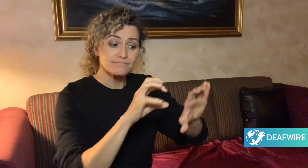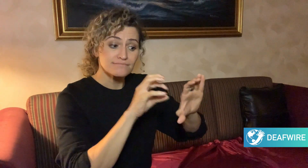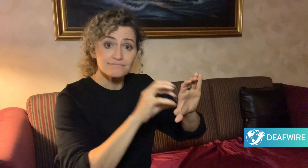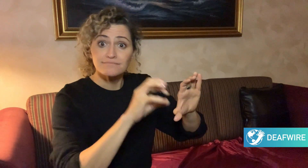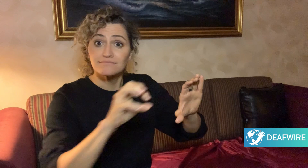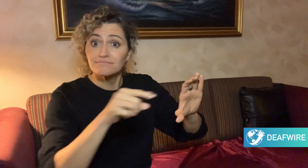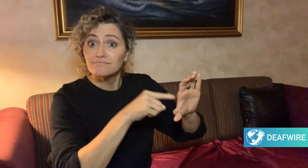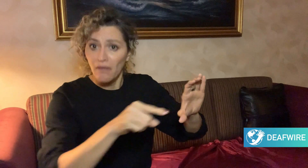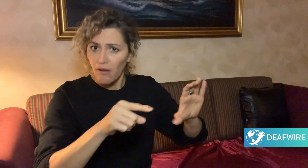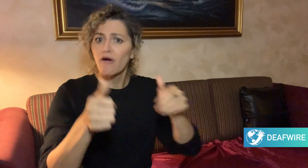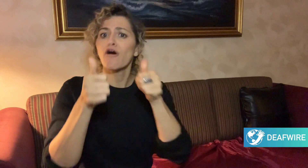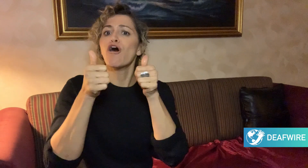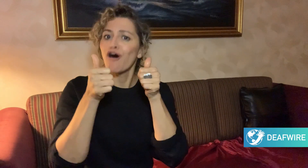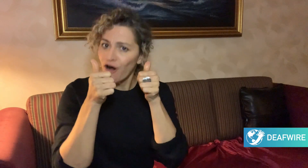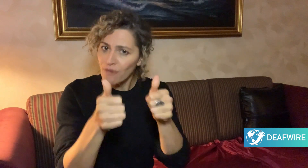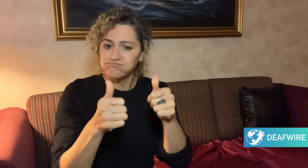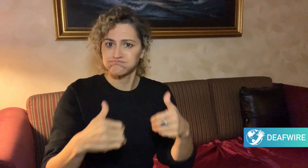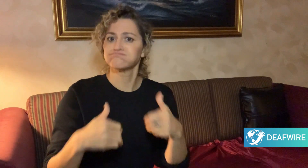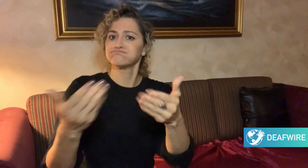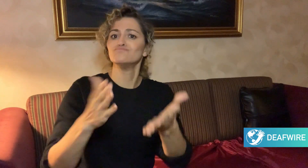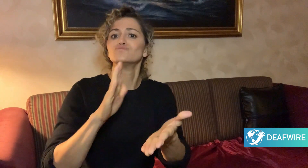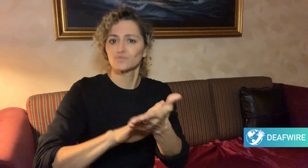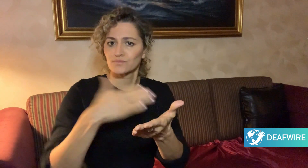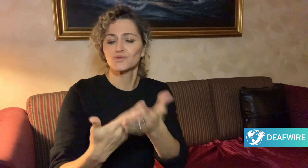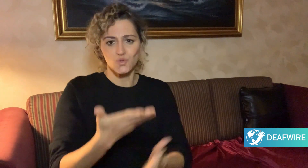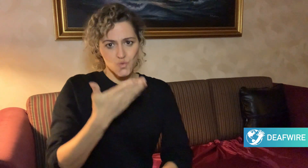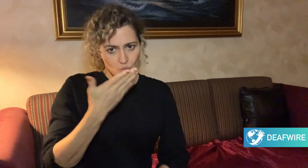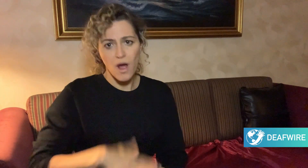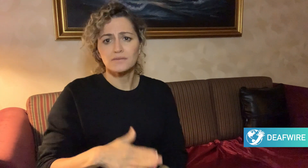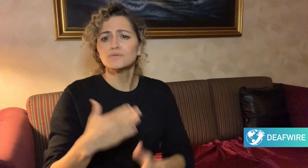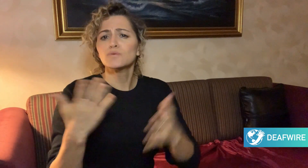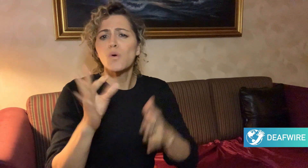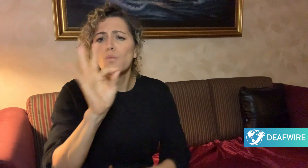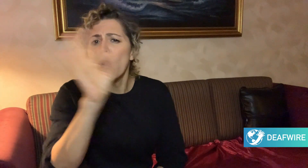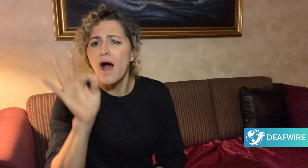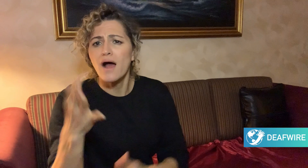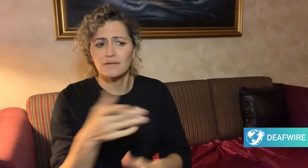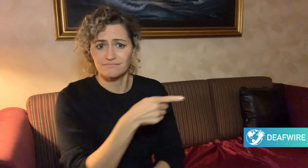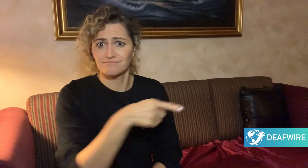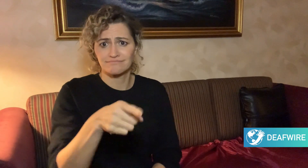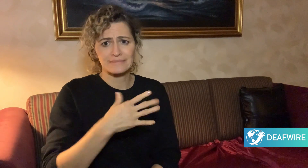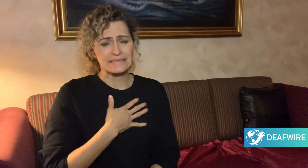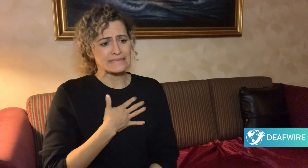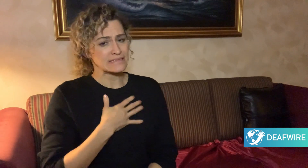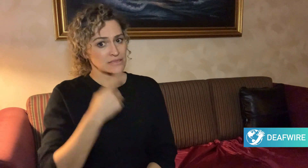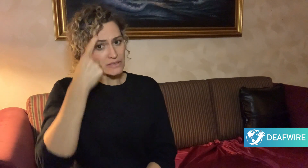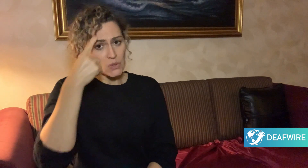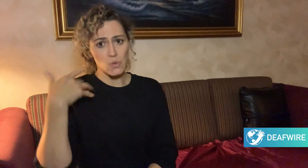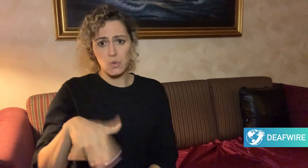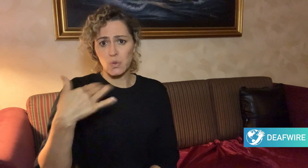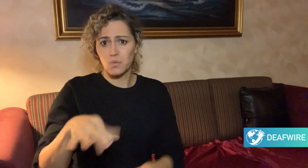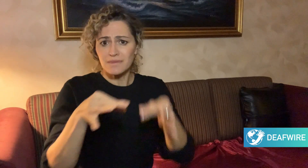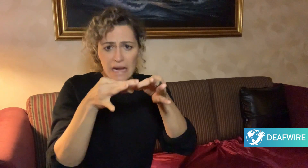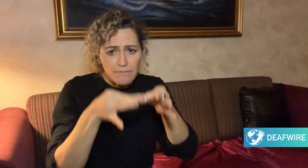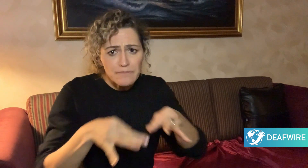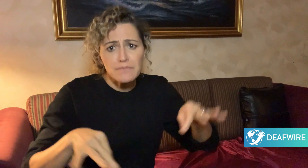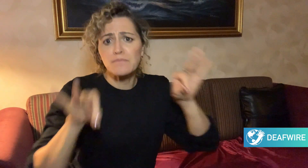interpreters because they felt that it was “urgent”